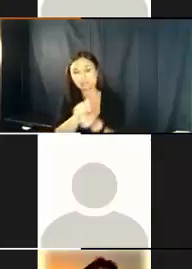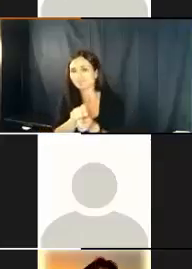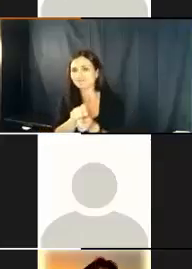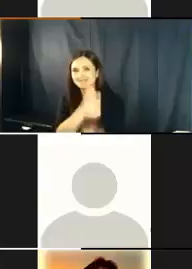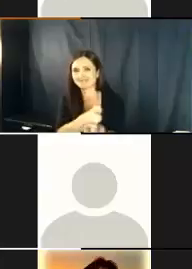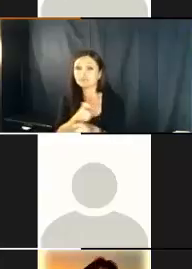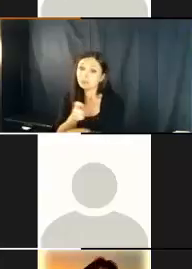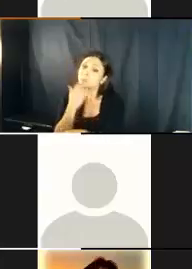Yeah.